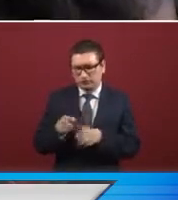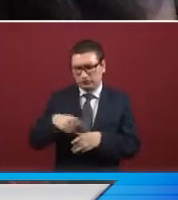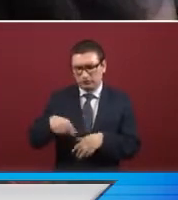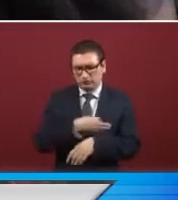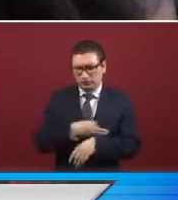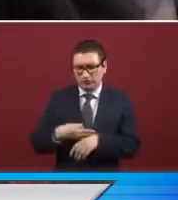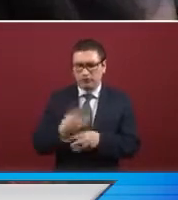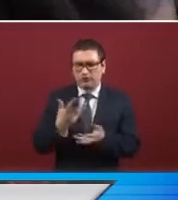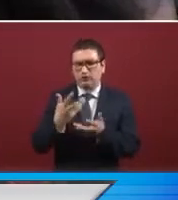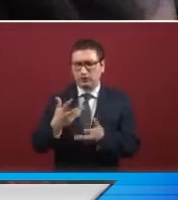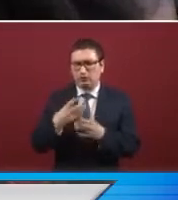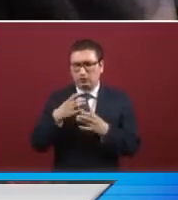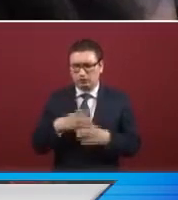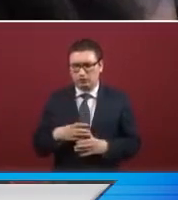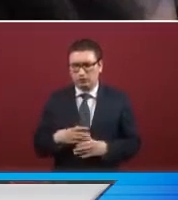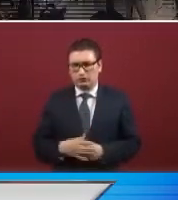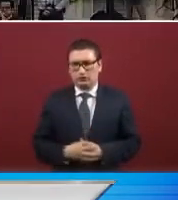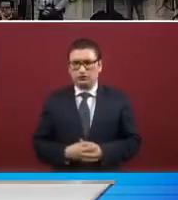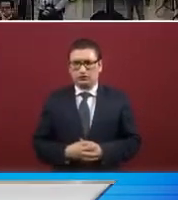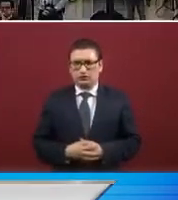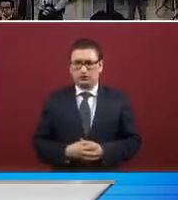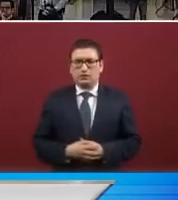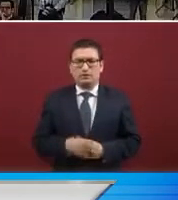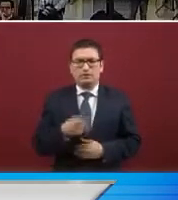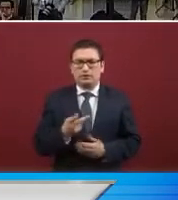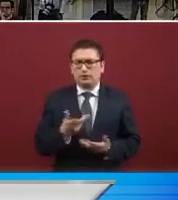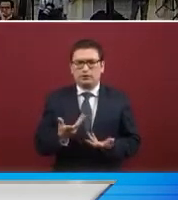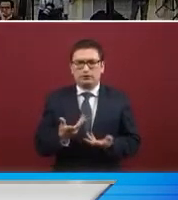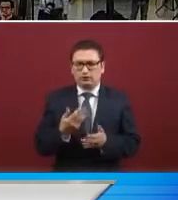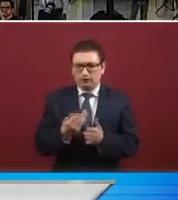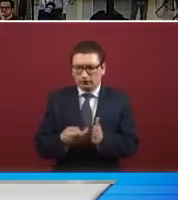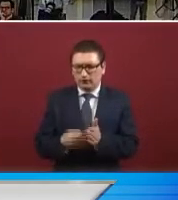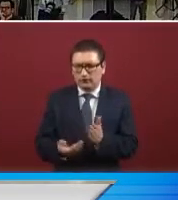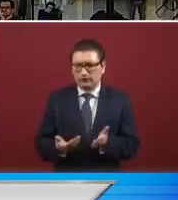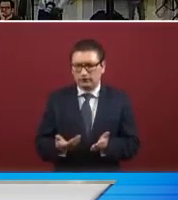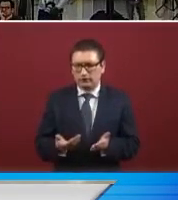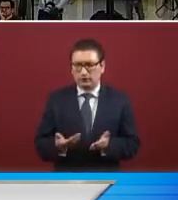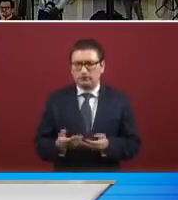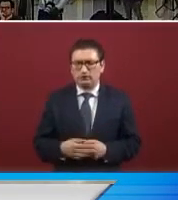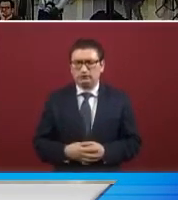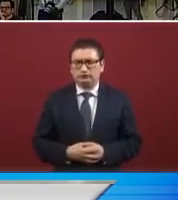this conflict even led to the exile of the mining leader Napoleon Gomez Urrutia for more than 12 years